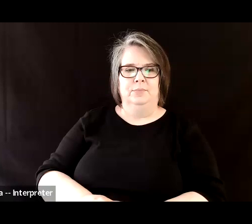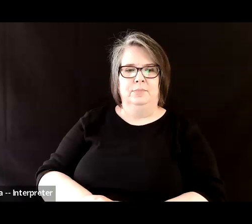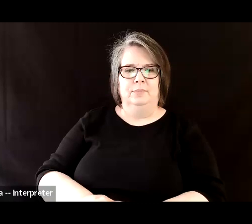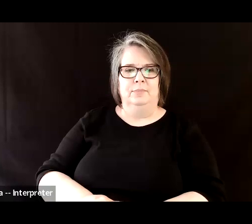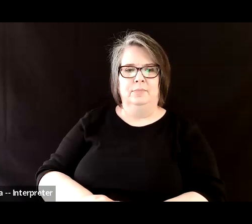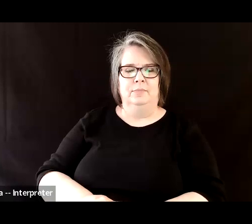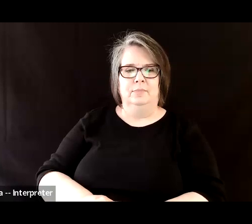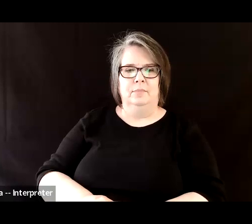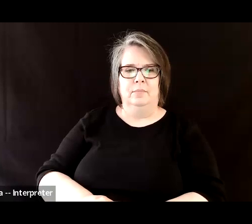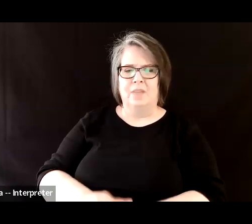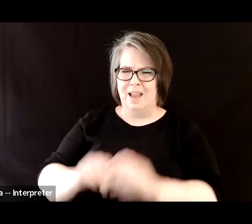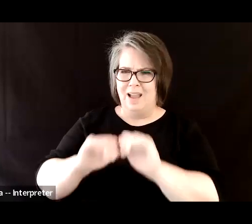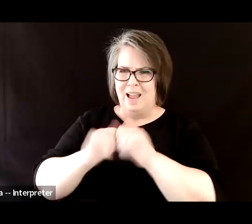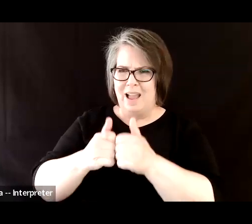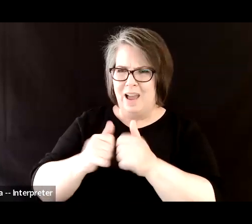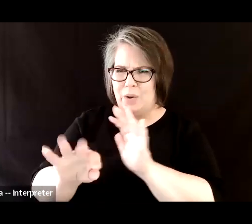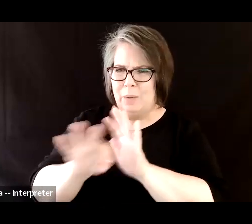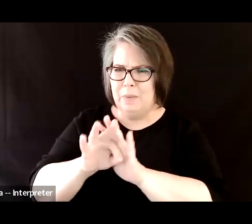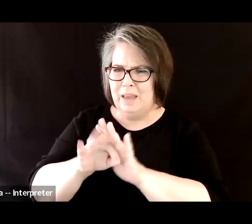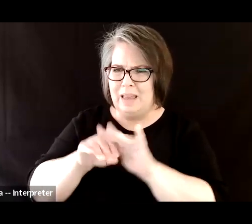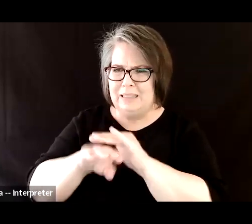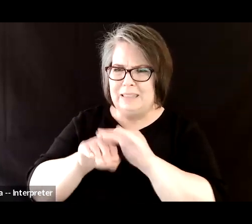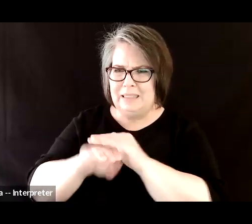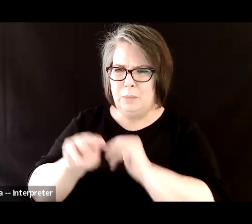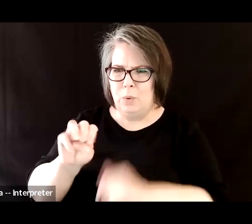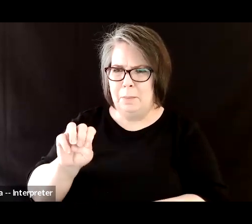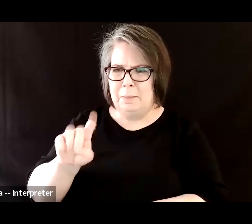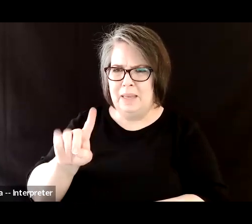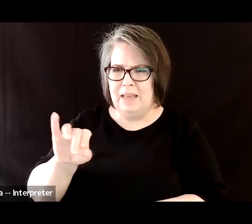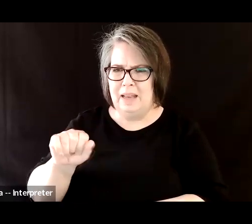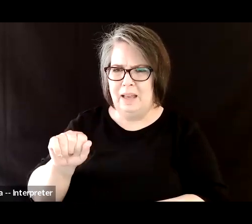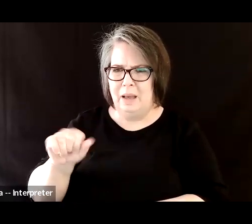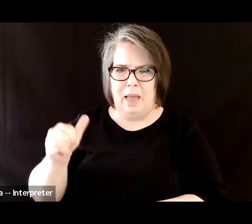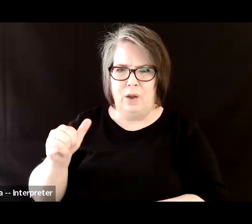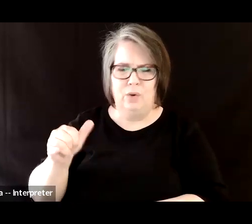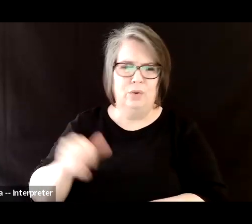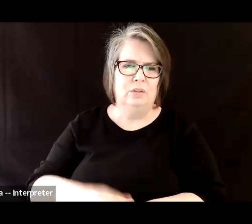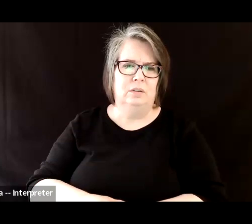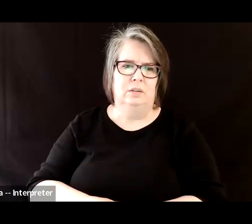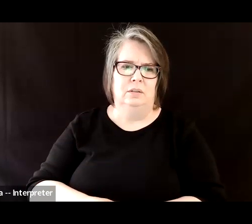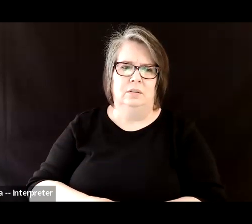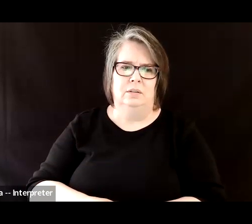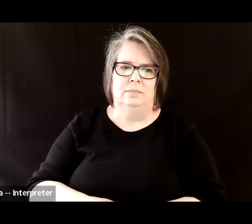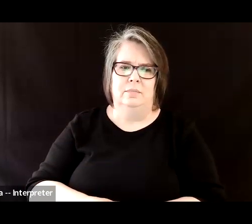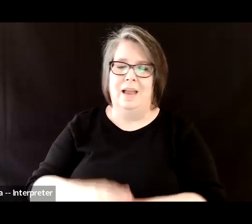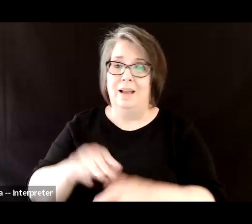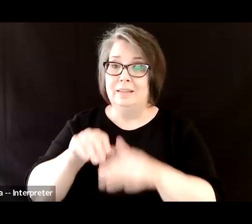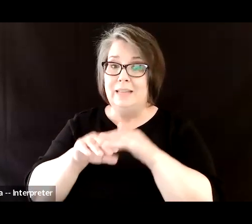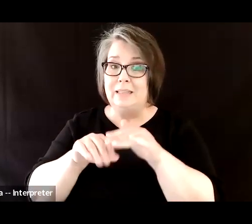First things first, how do you choose an accessible media player? And accessible media player is